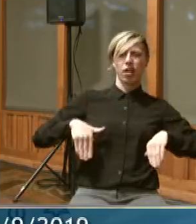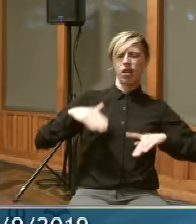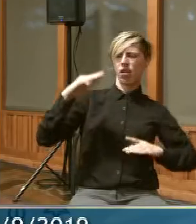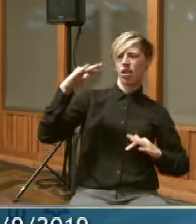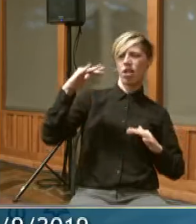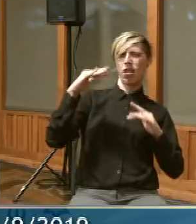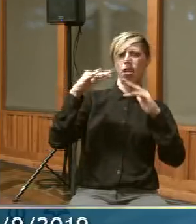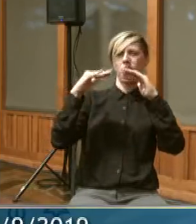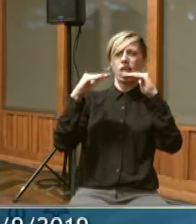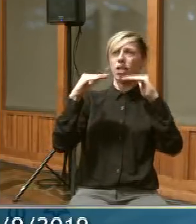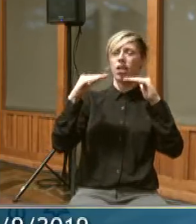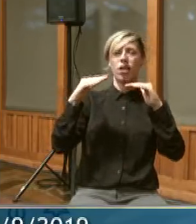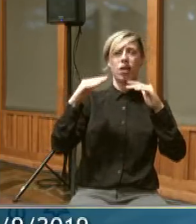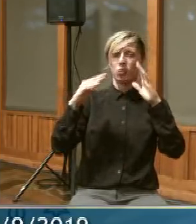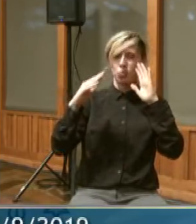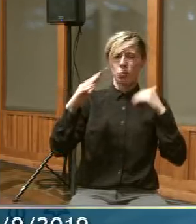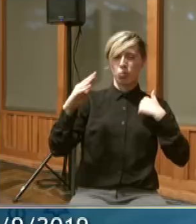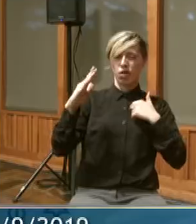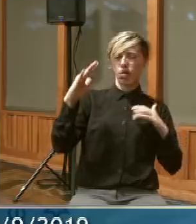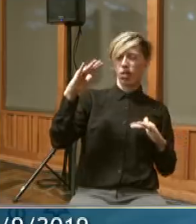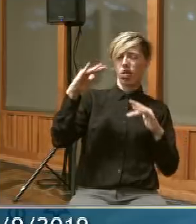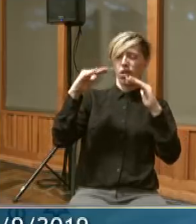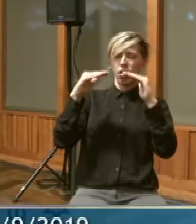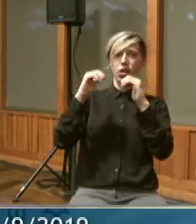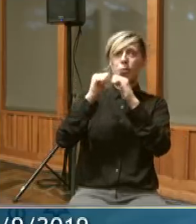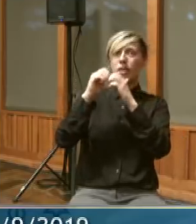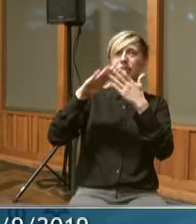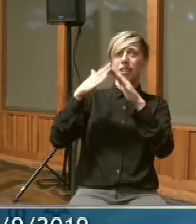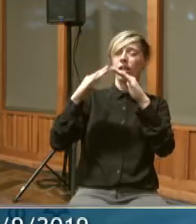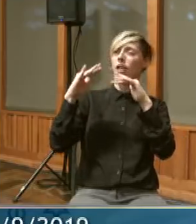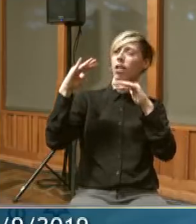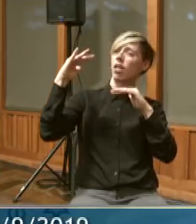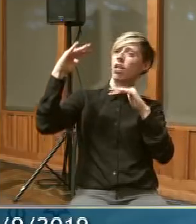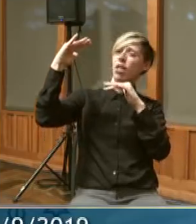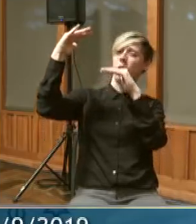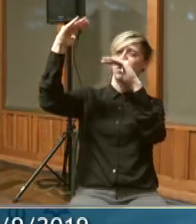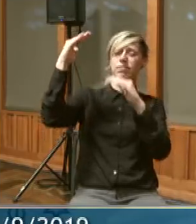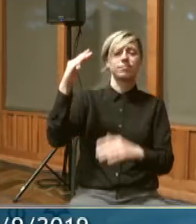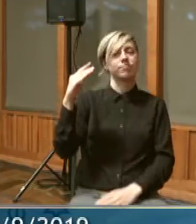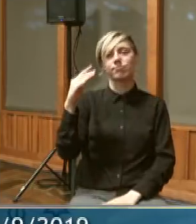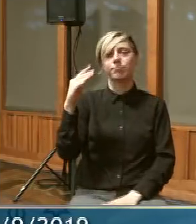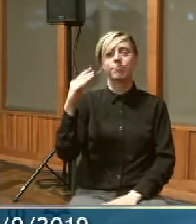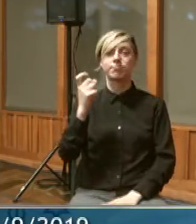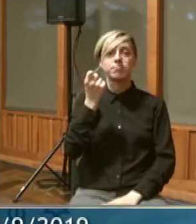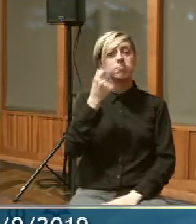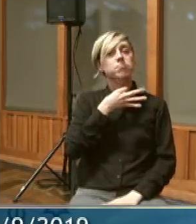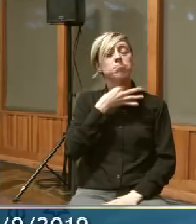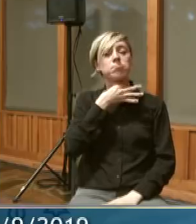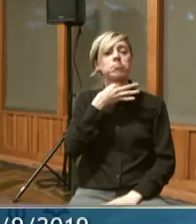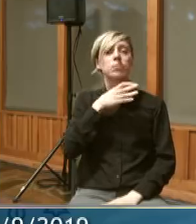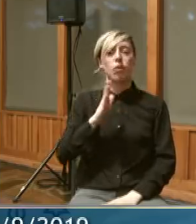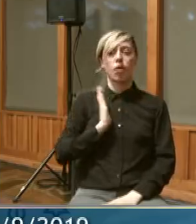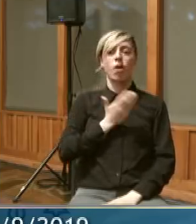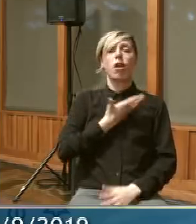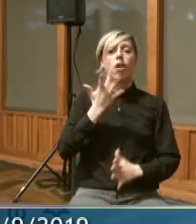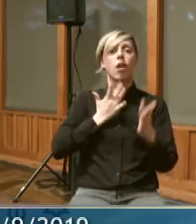IT FEELS NOTHING SHORT OF DESTRUCTIVE TO TAKE AWAY FROM COMMUNITIES THAT ARE NOT YET BENEFITING FROM THIS NEWLY